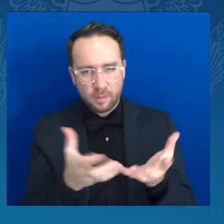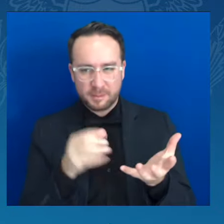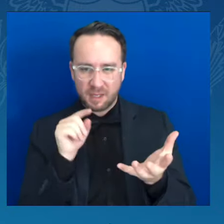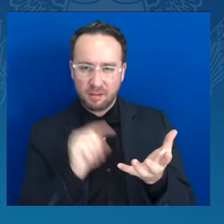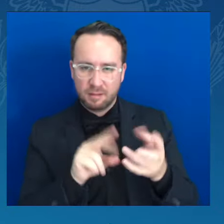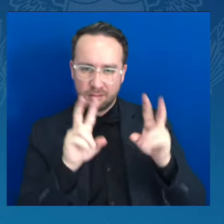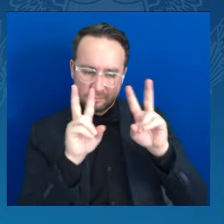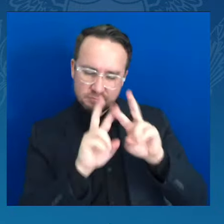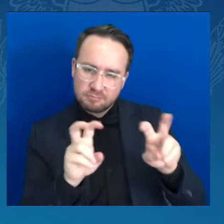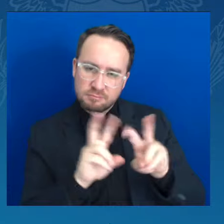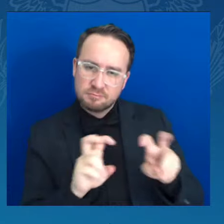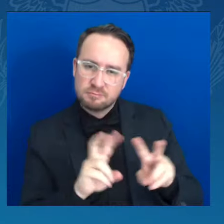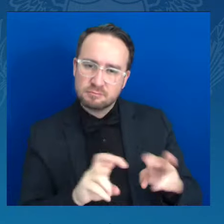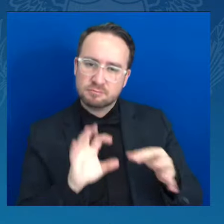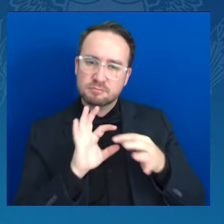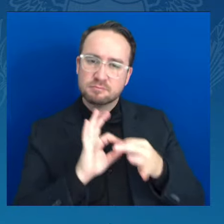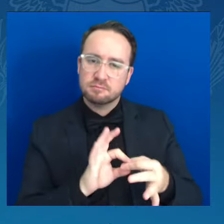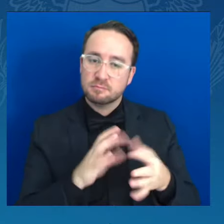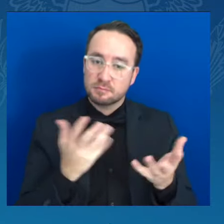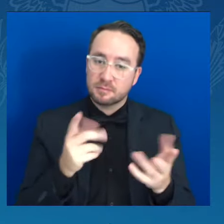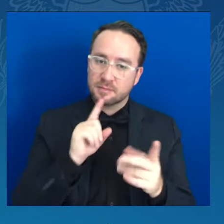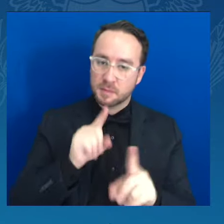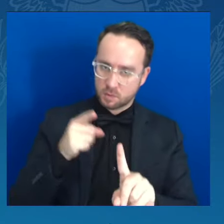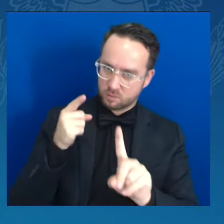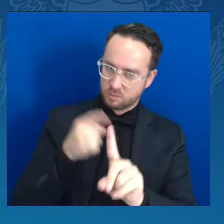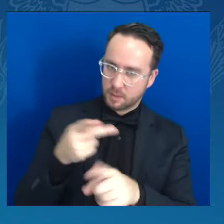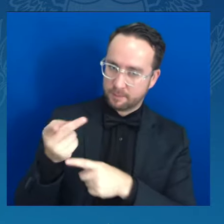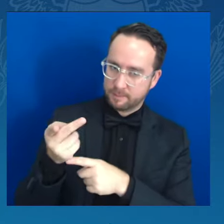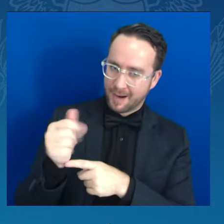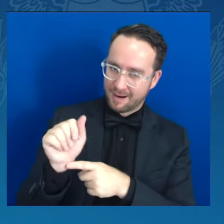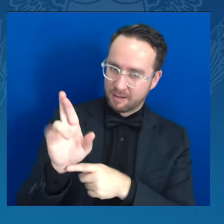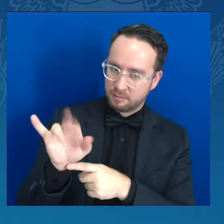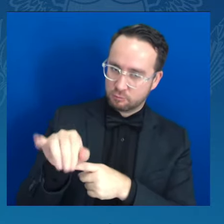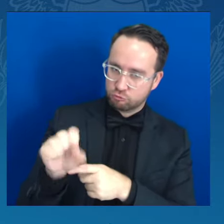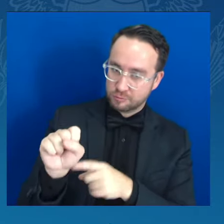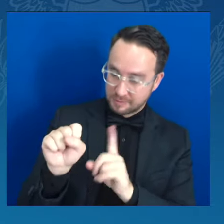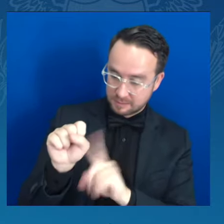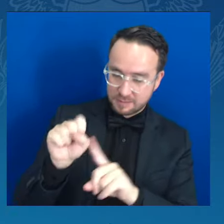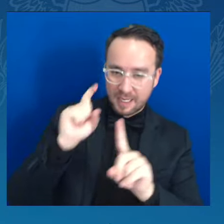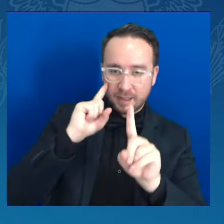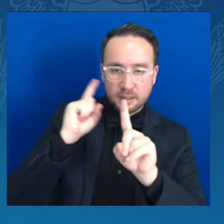Satellites will also provide even more advanced data to assist with this critical issue.